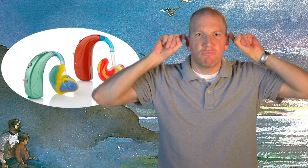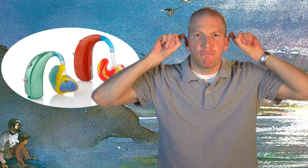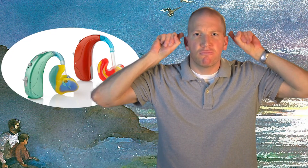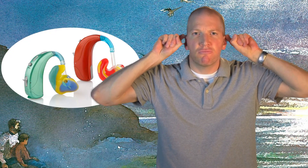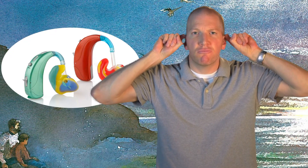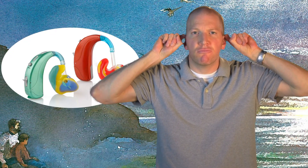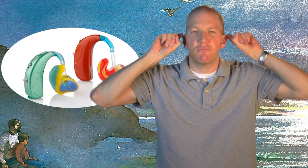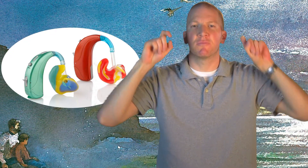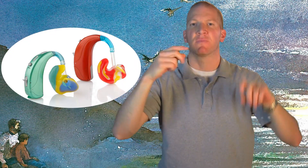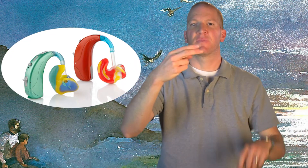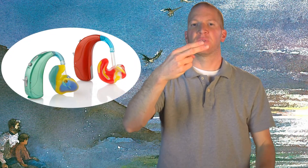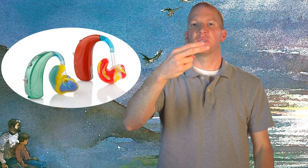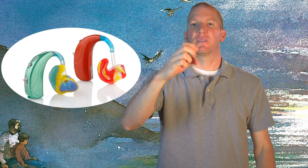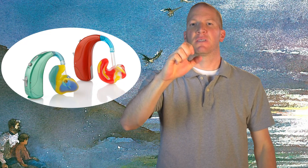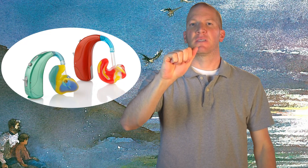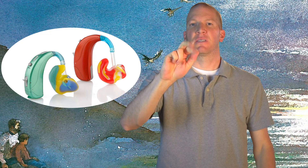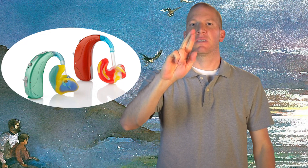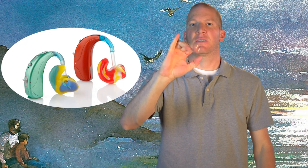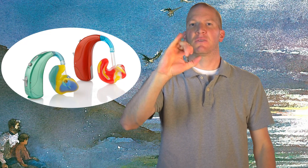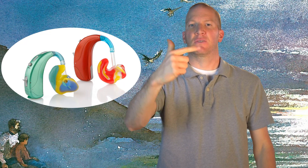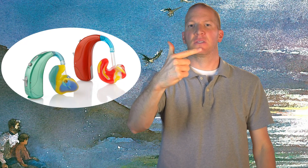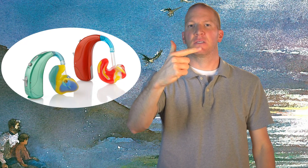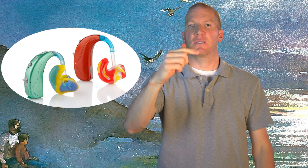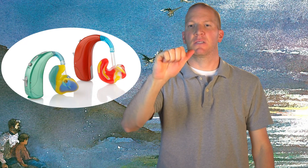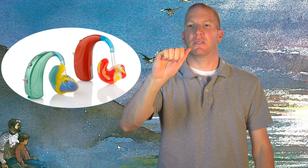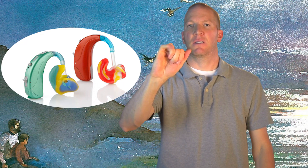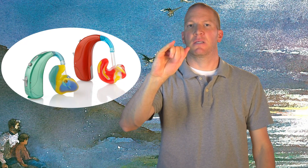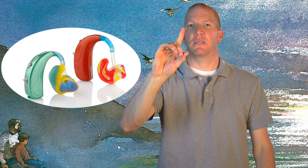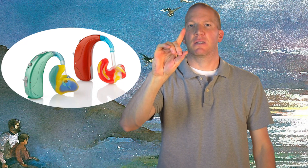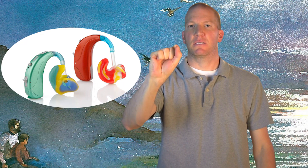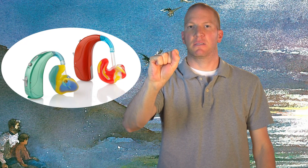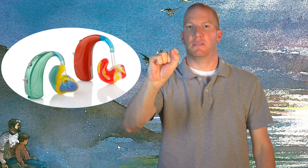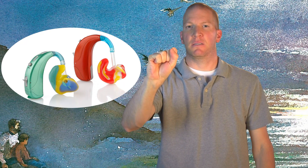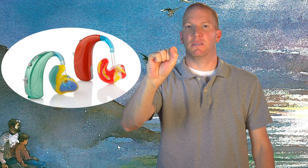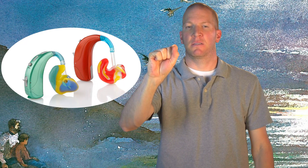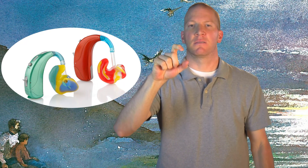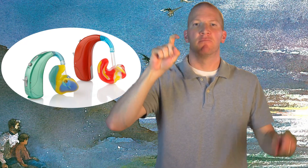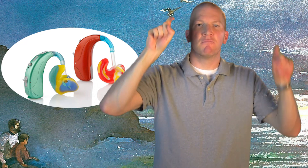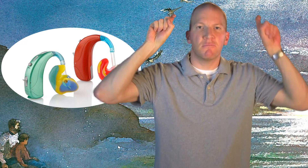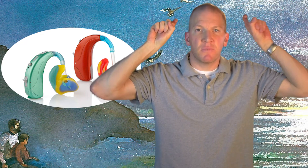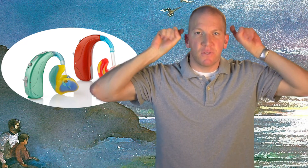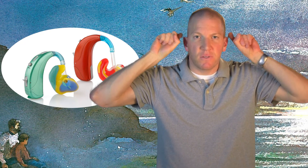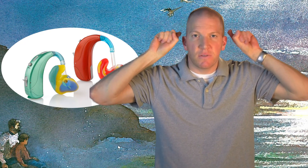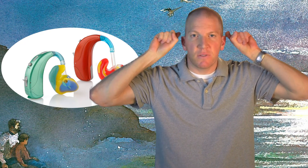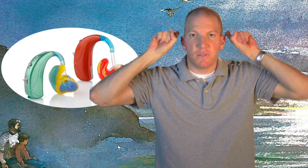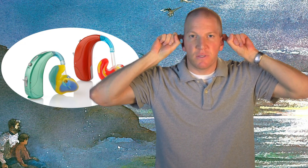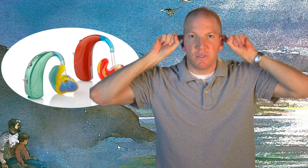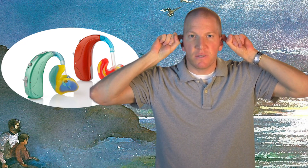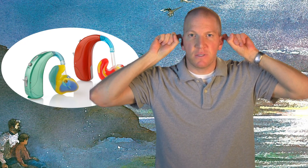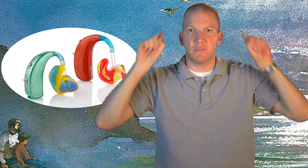hearing aids, hearing aids, hearing aids